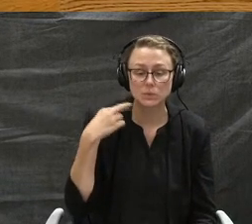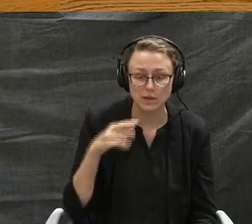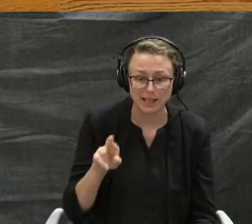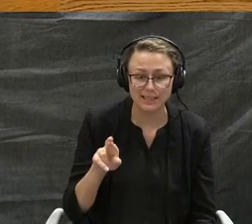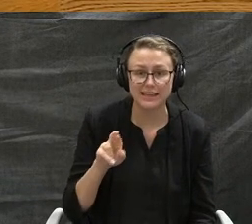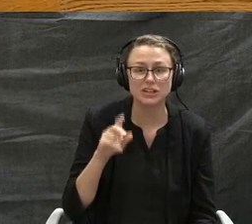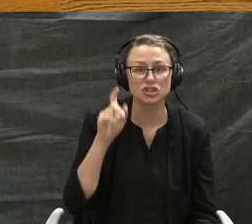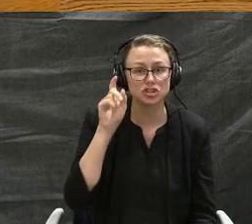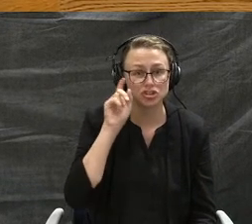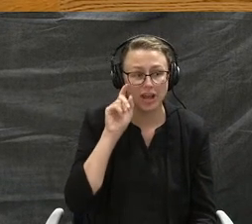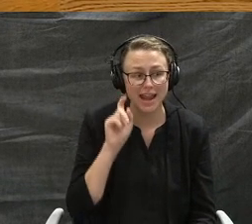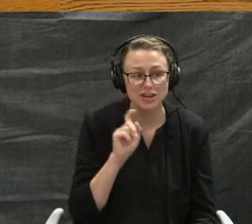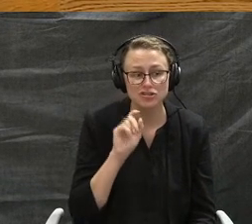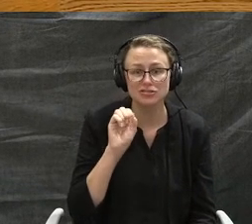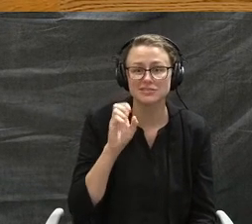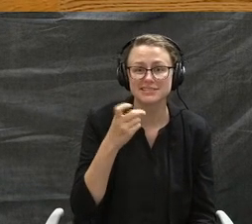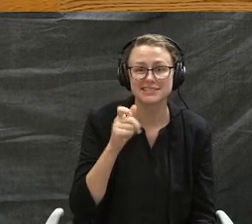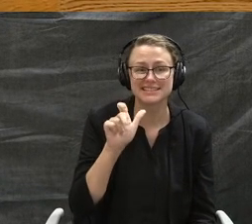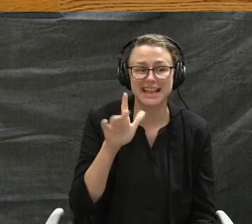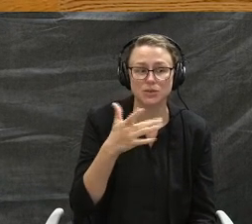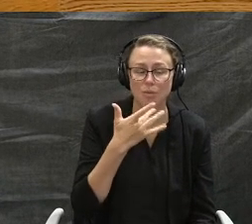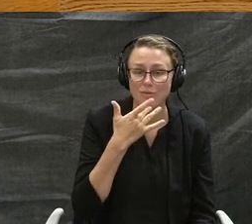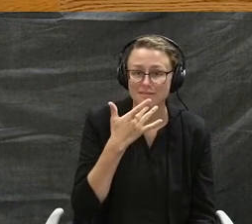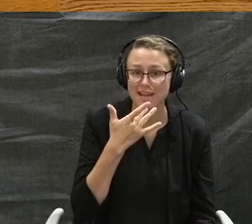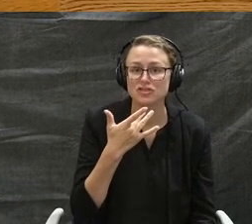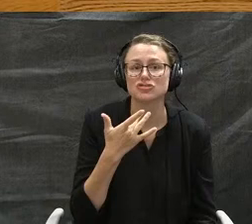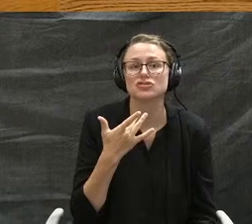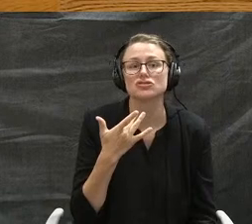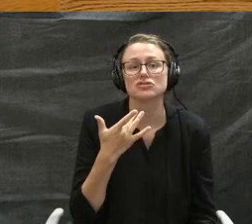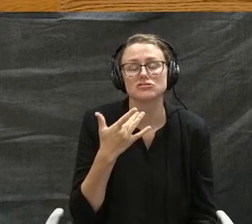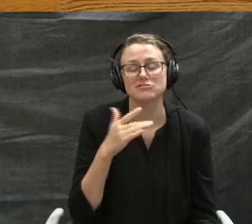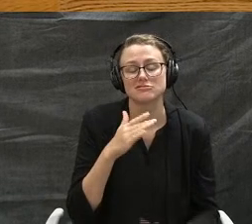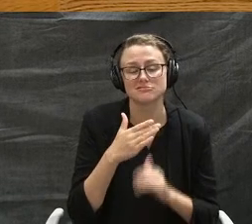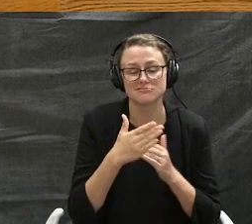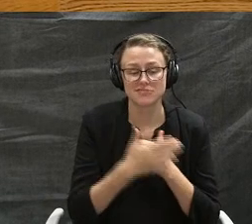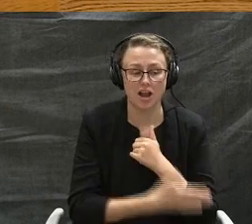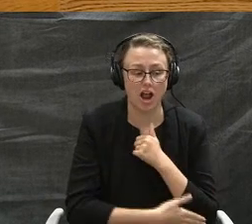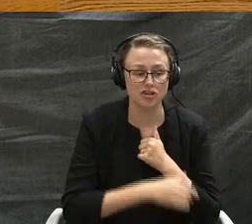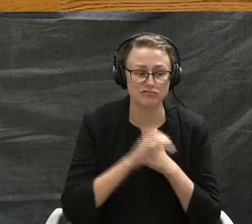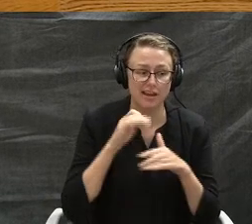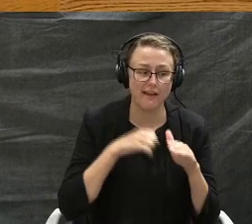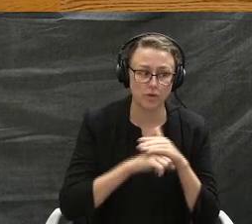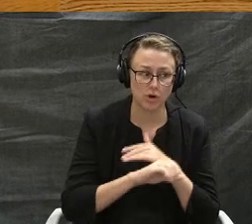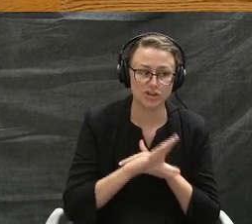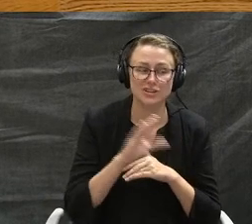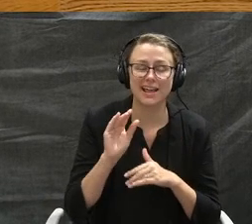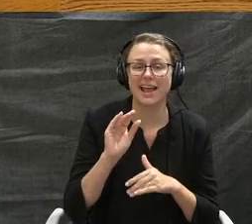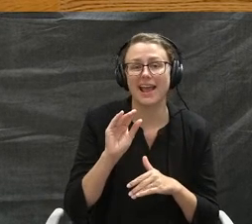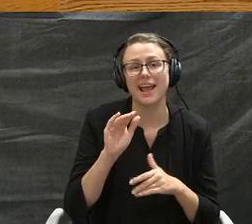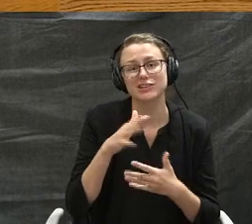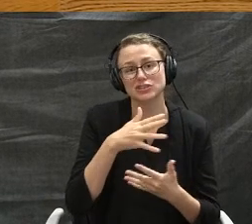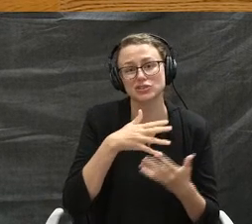gender, sexual orientation, country of origin in socioeconomic status? But